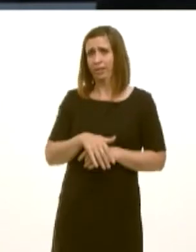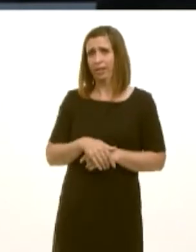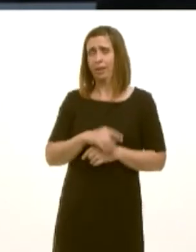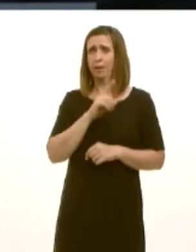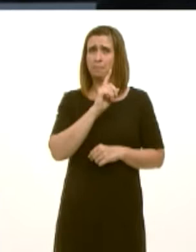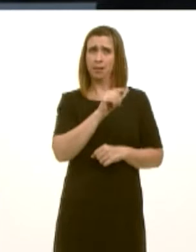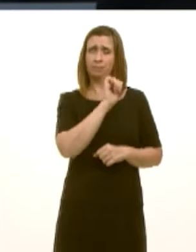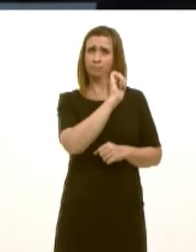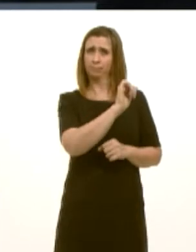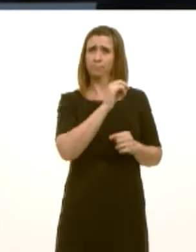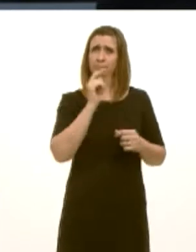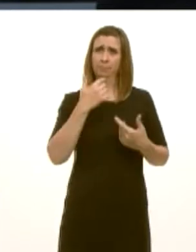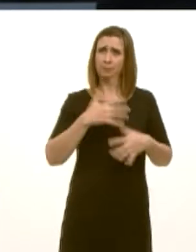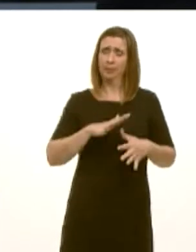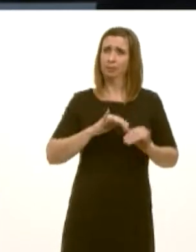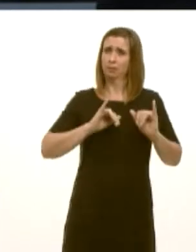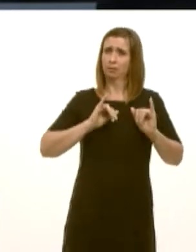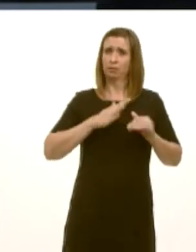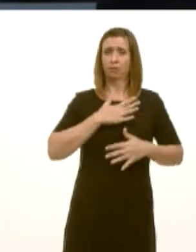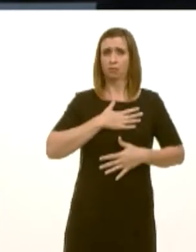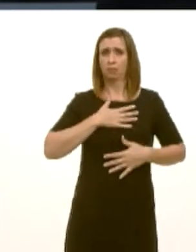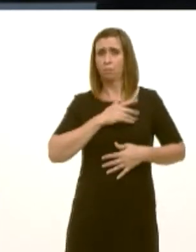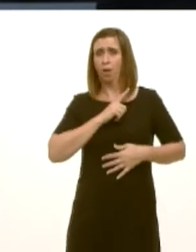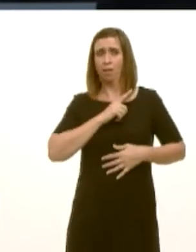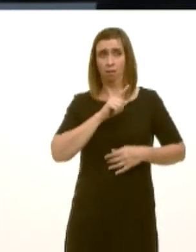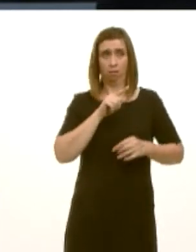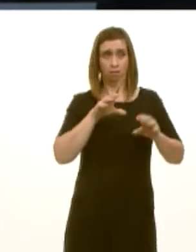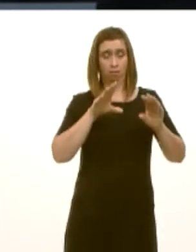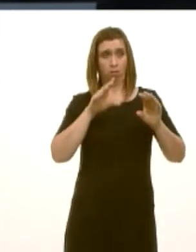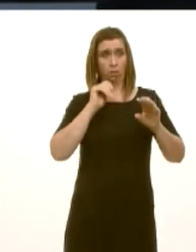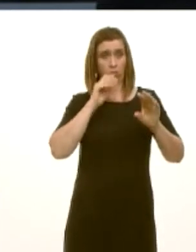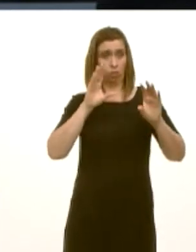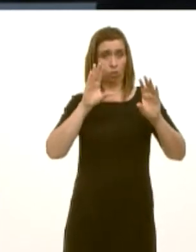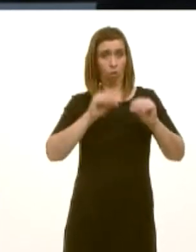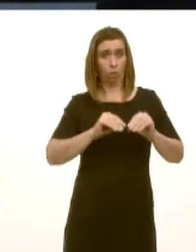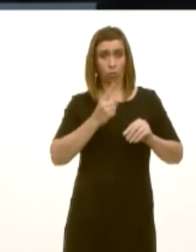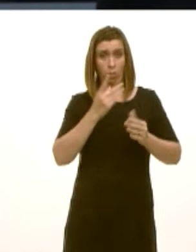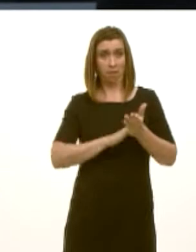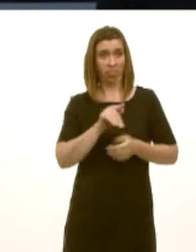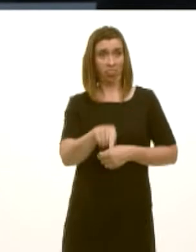Action for Children will effectively be terminating that service in less than a monthís time,